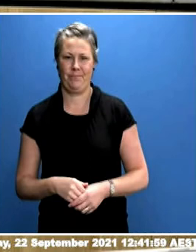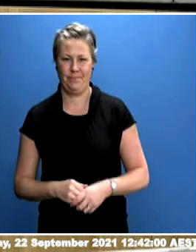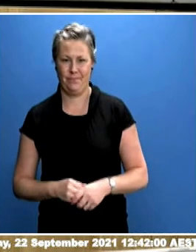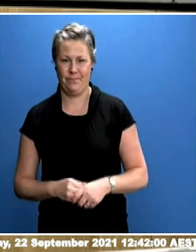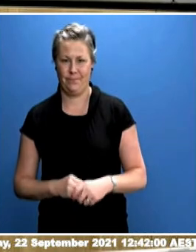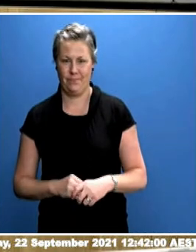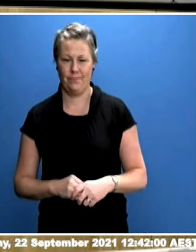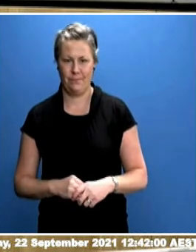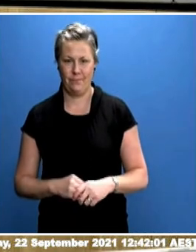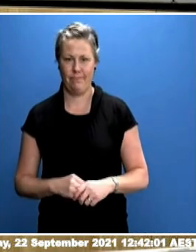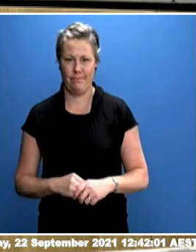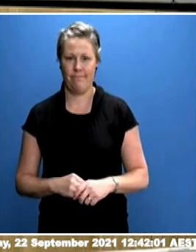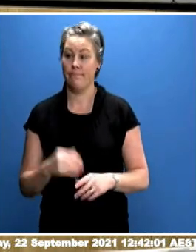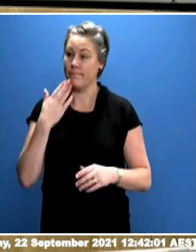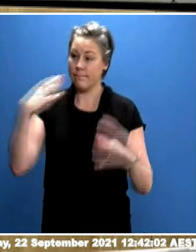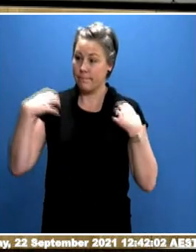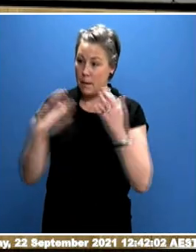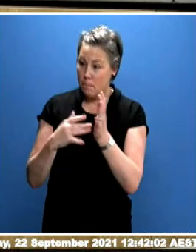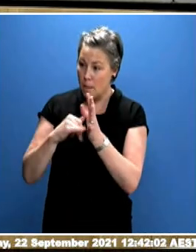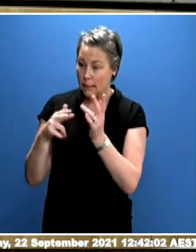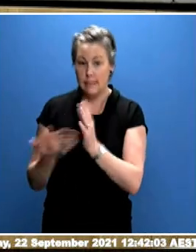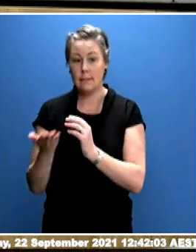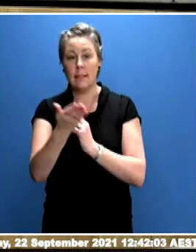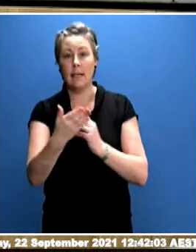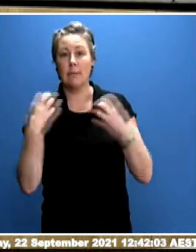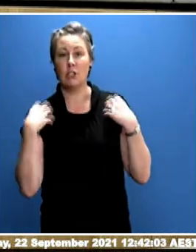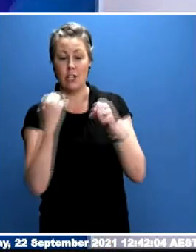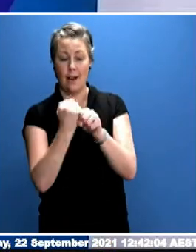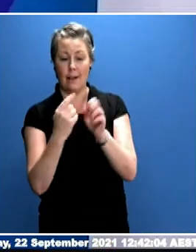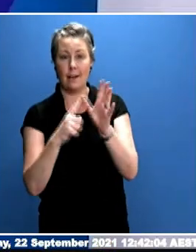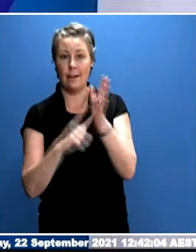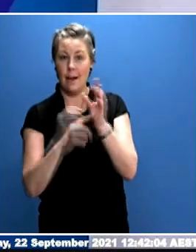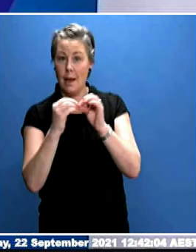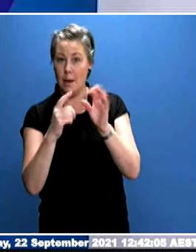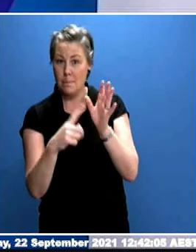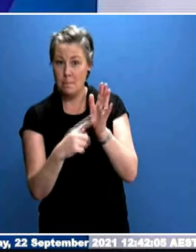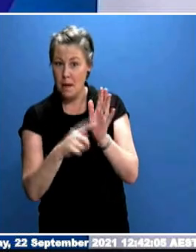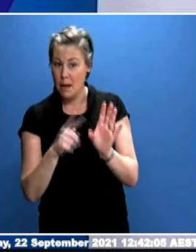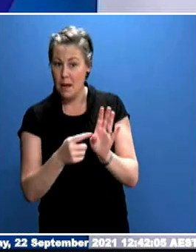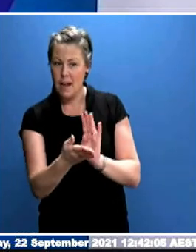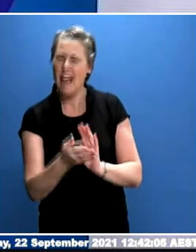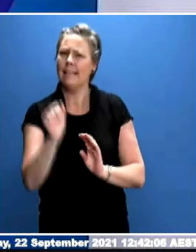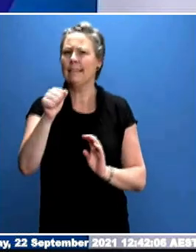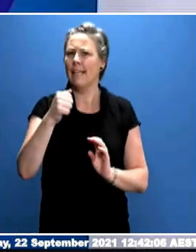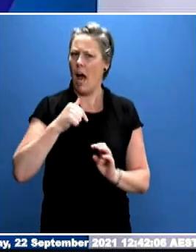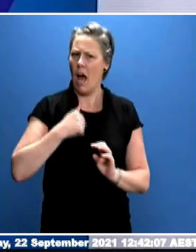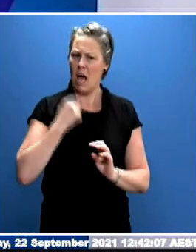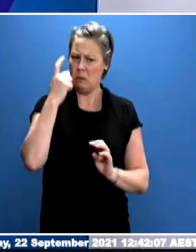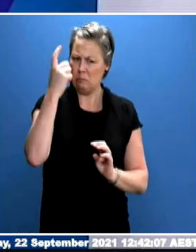Thank you, Commissioner Mason. Commissioner Galbally, do you have any questions? Look, I was very interested in some of the solutions